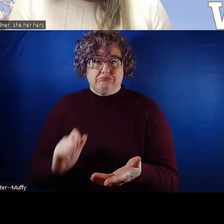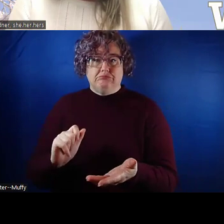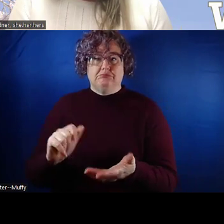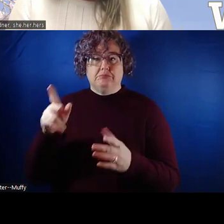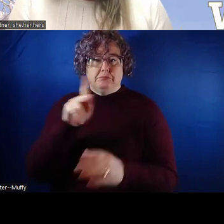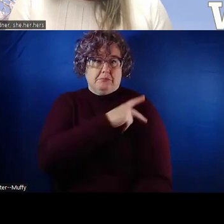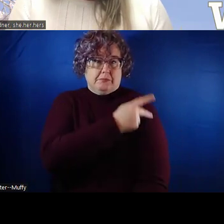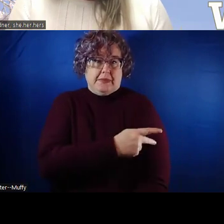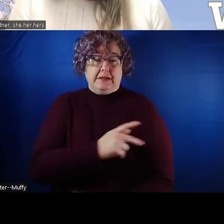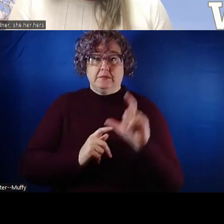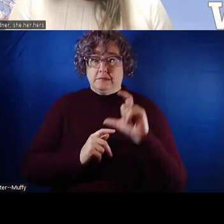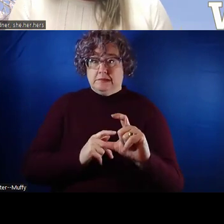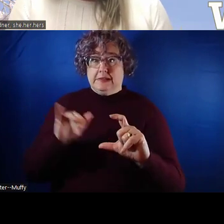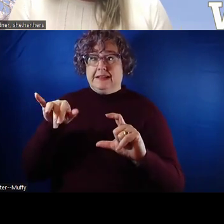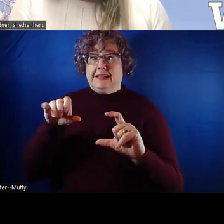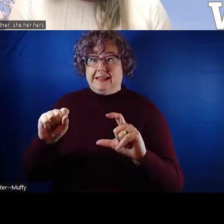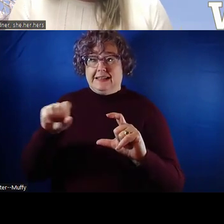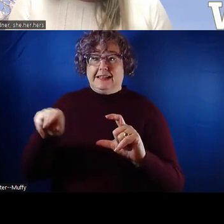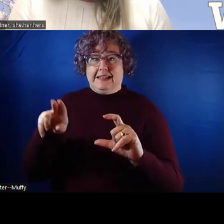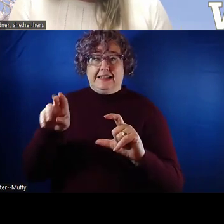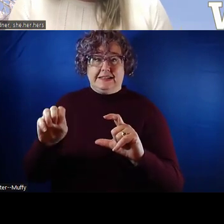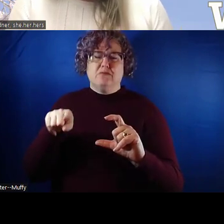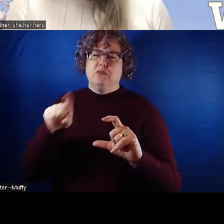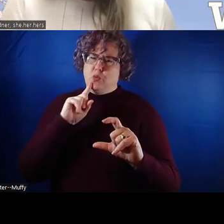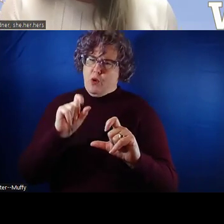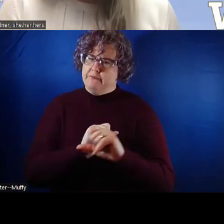parentheses, yes, Justice, you are very handsome?"